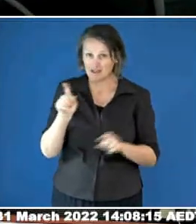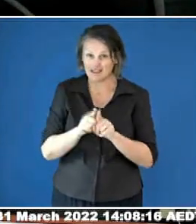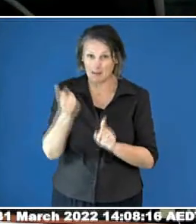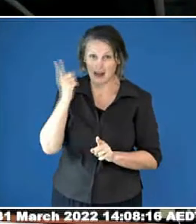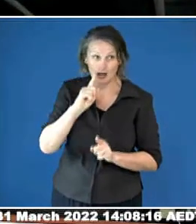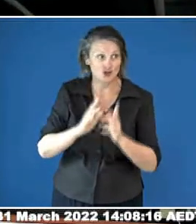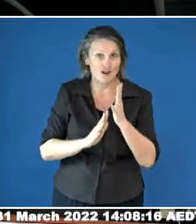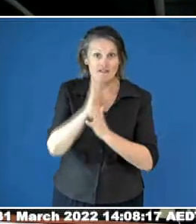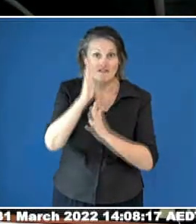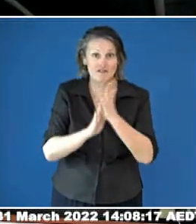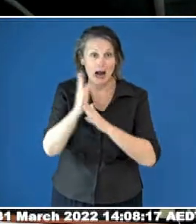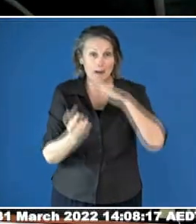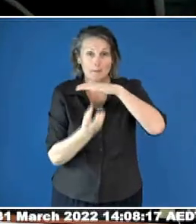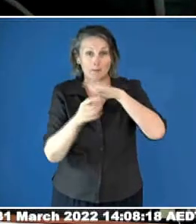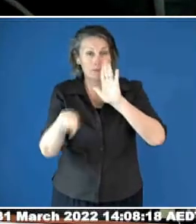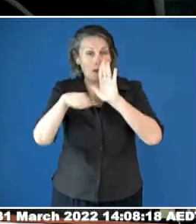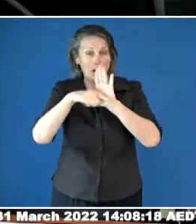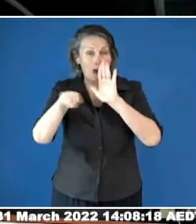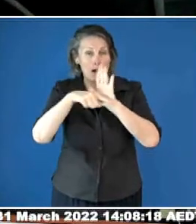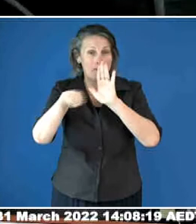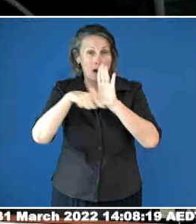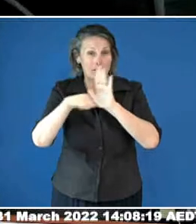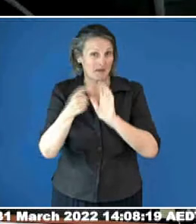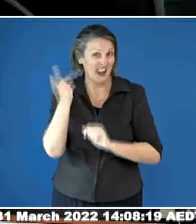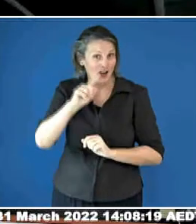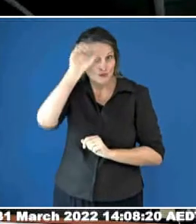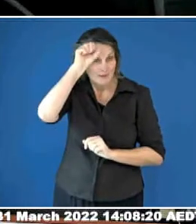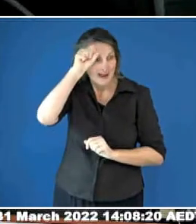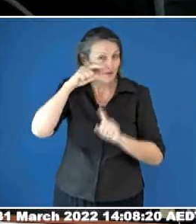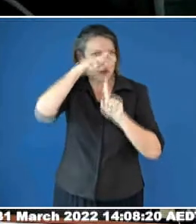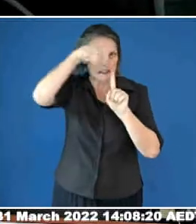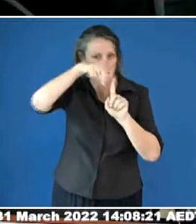to walk down the 16 flights of stairs that Dr Steele had to do mid-hearing - and still